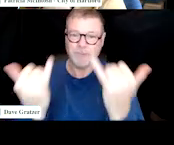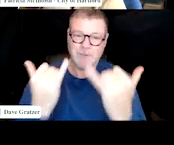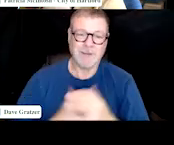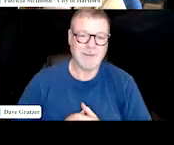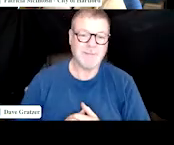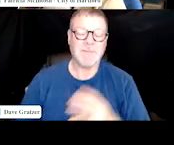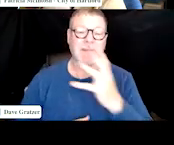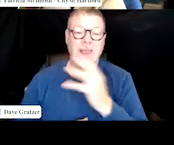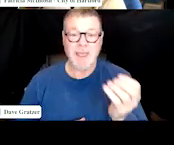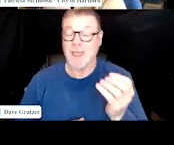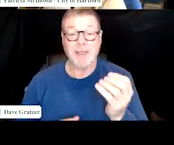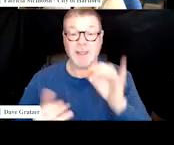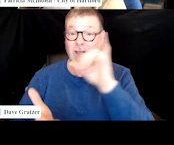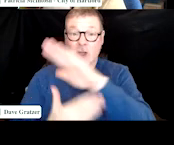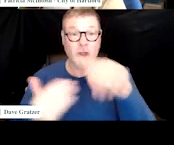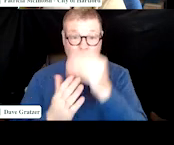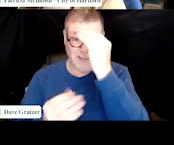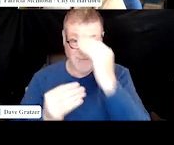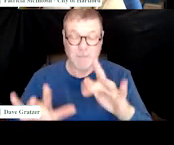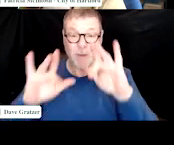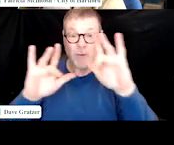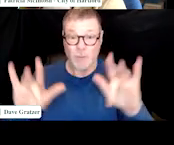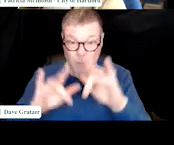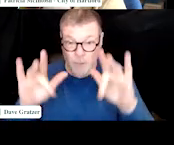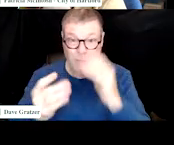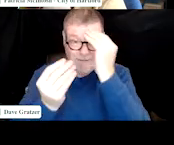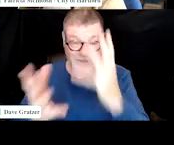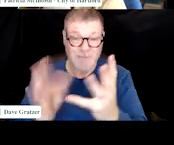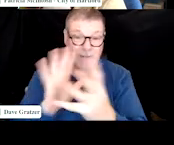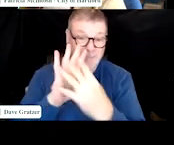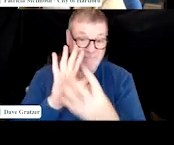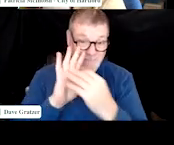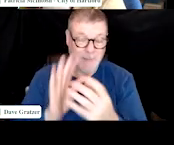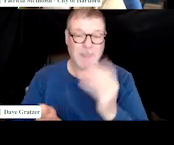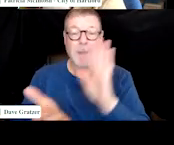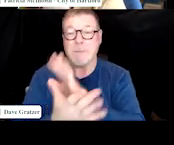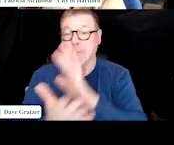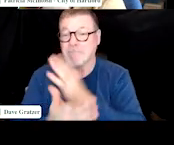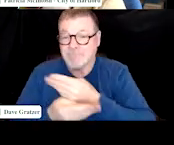And this information, the recording of this information and any of the handouts that we had,